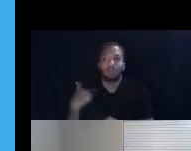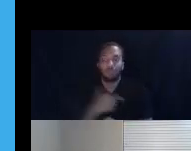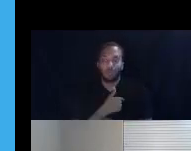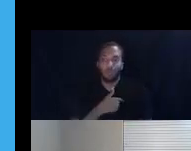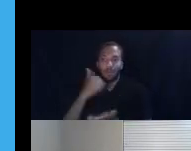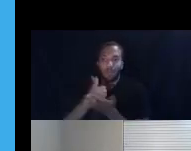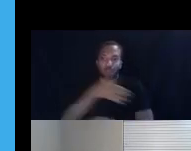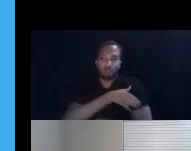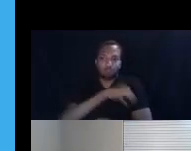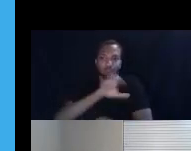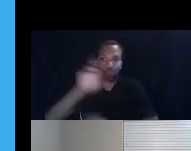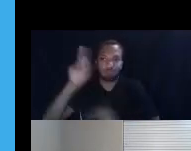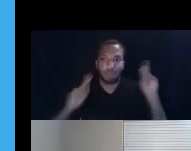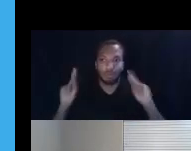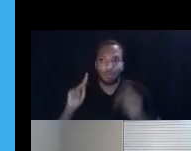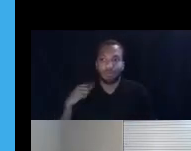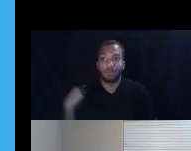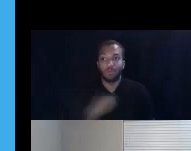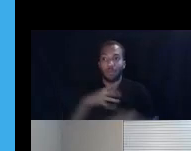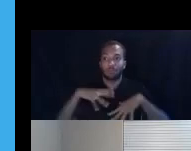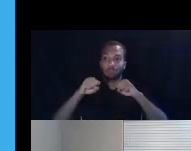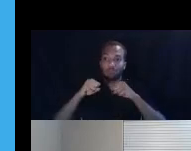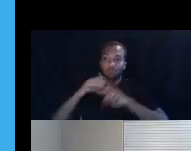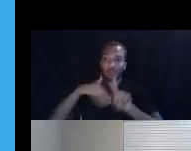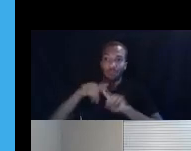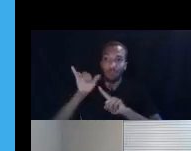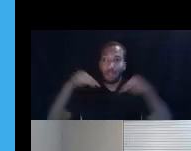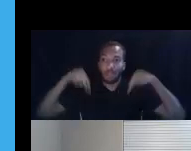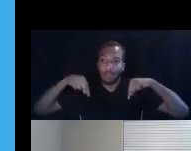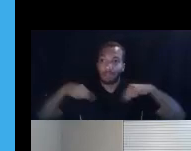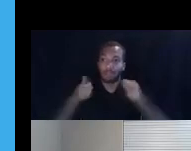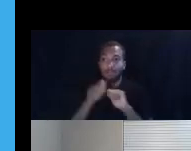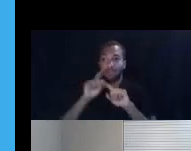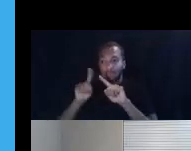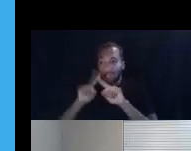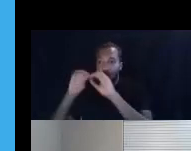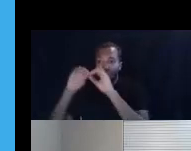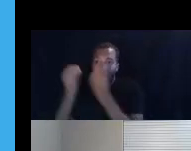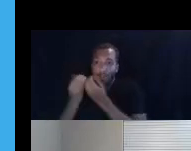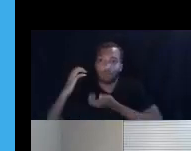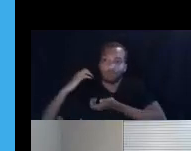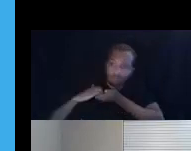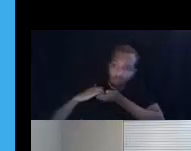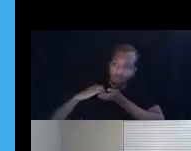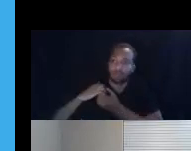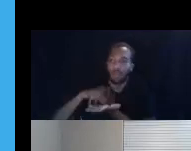Convener, where we convene spaces like this, between different partners, organizations, community members, to learn more about what it means